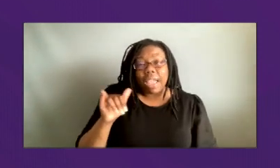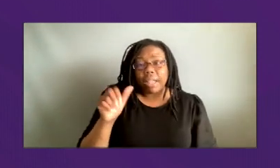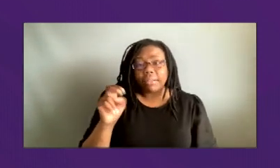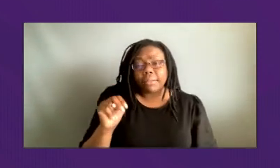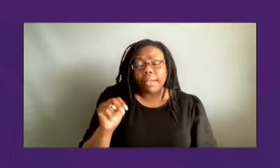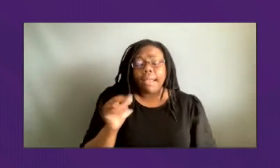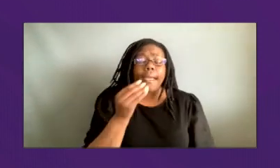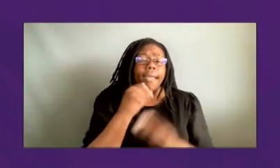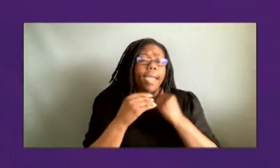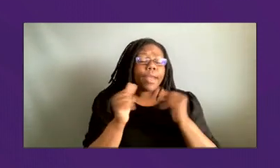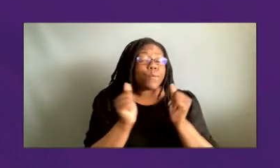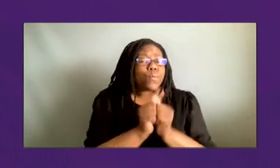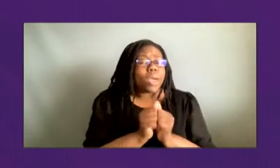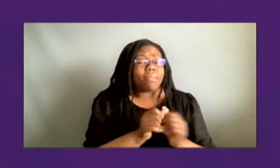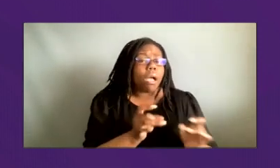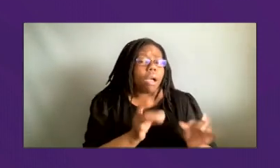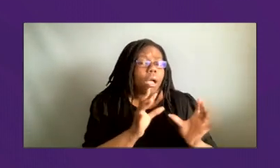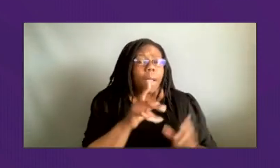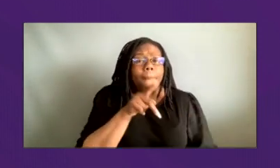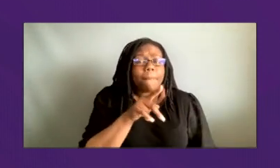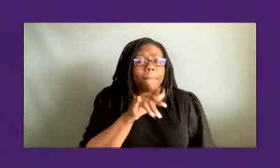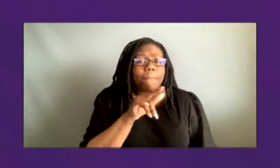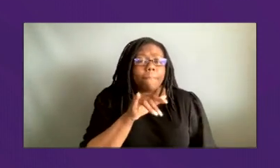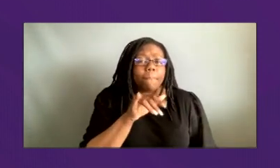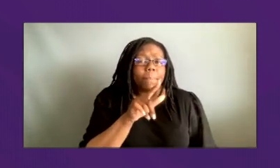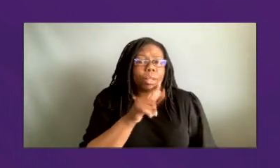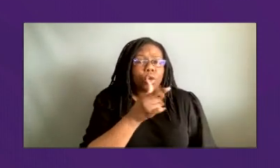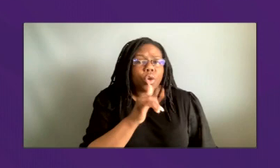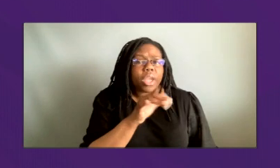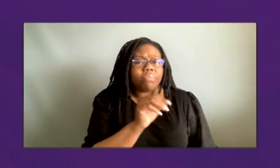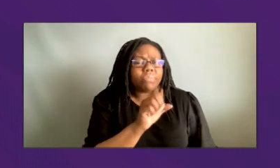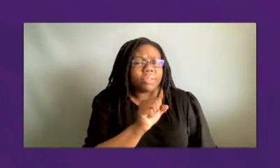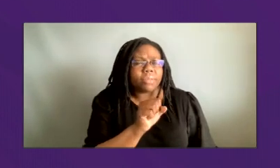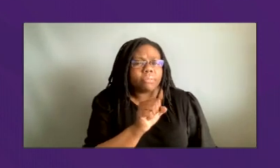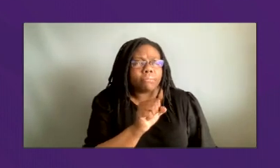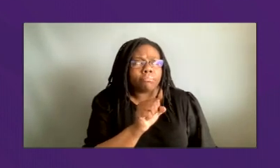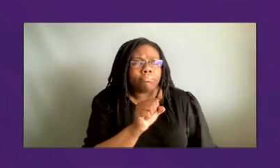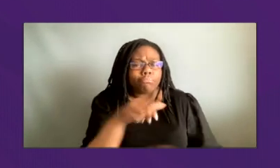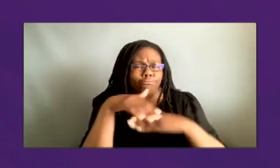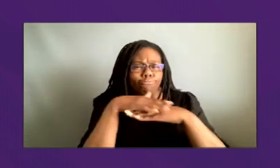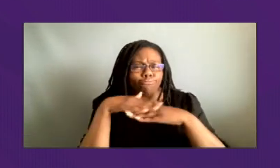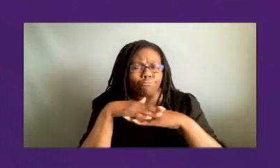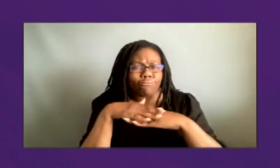The real story is much deeper, richer, and more nuanced. The Native peoples